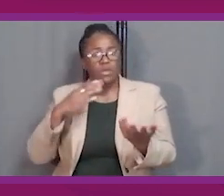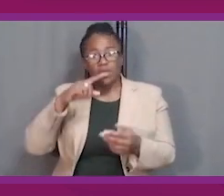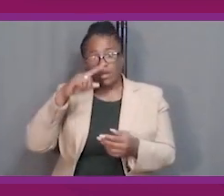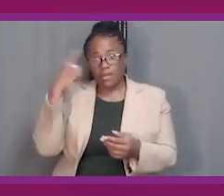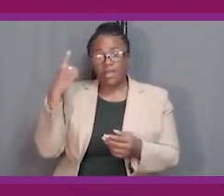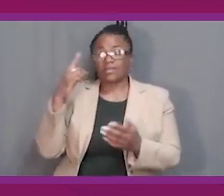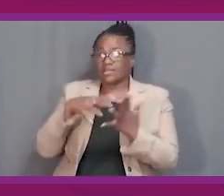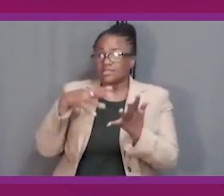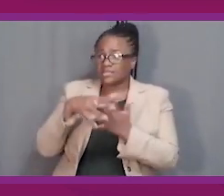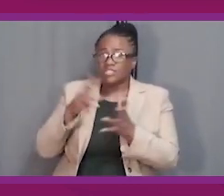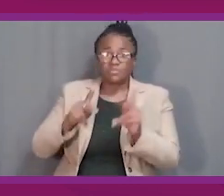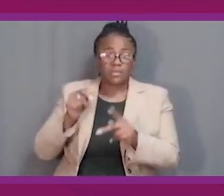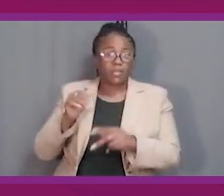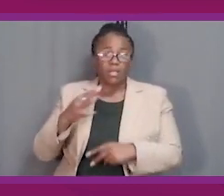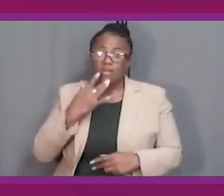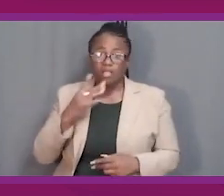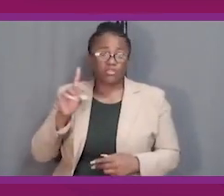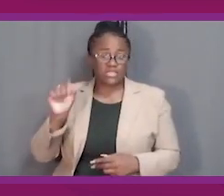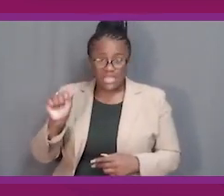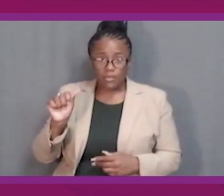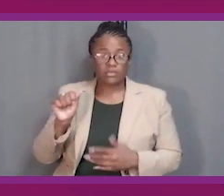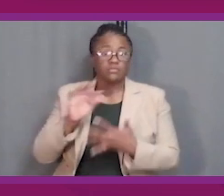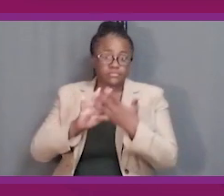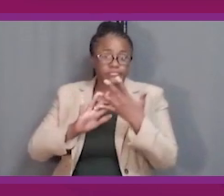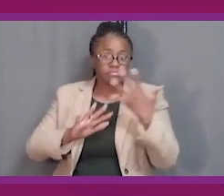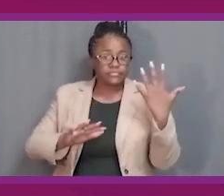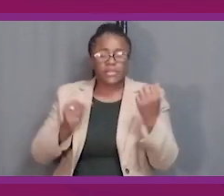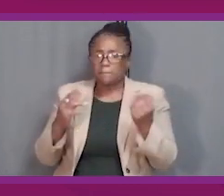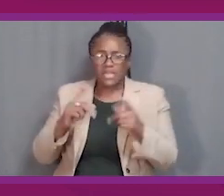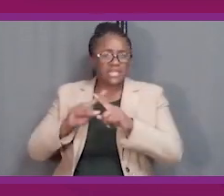And the last thing I'll say is that I think as well, one of the reasons why it's so important